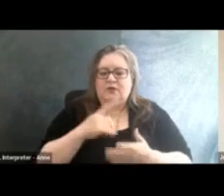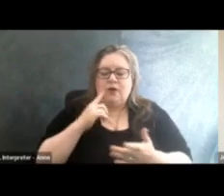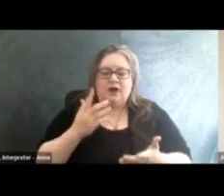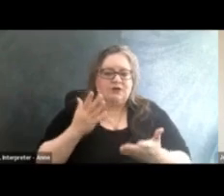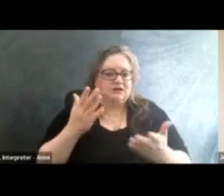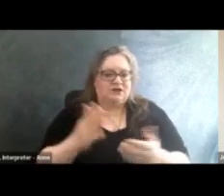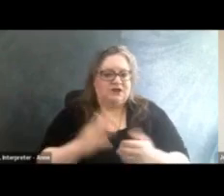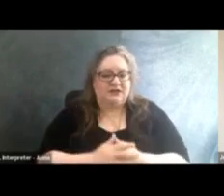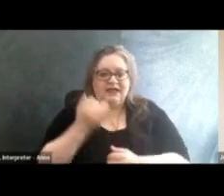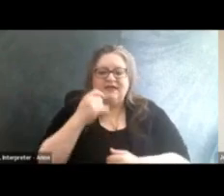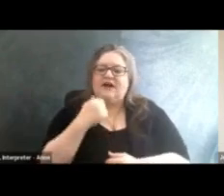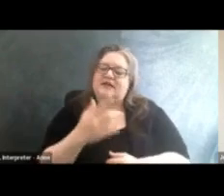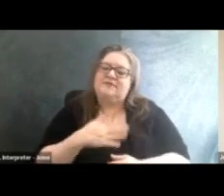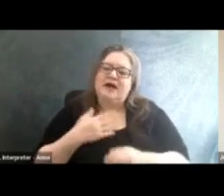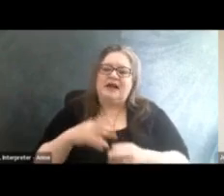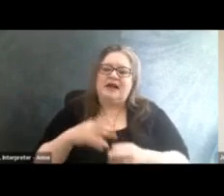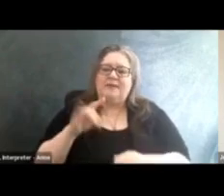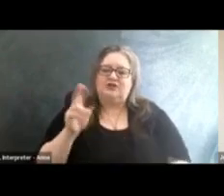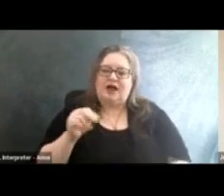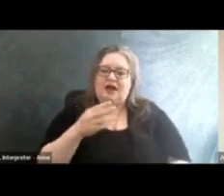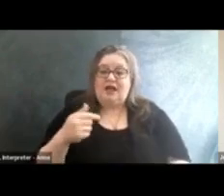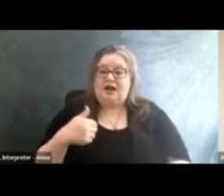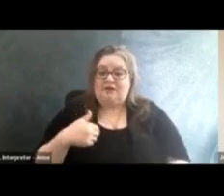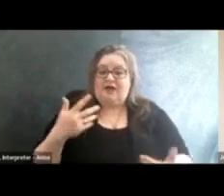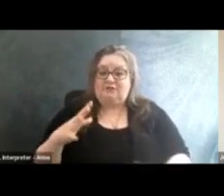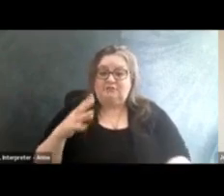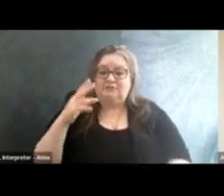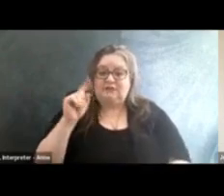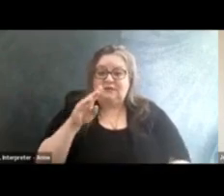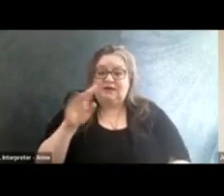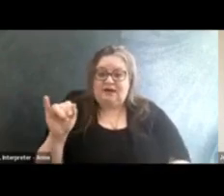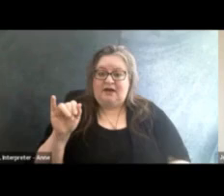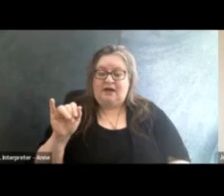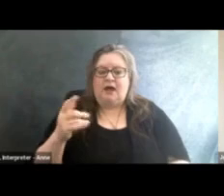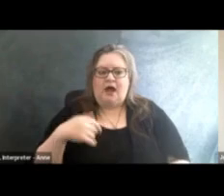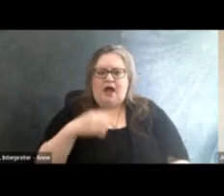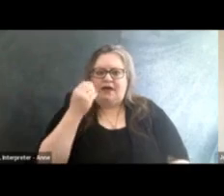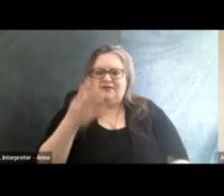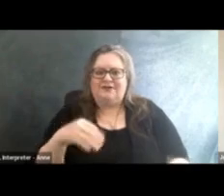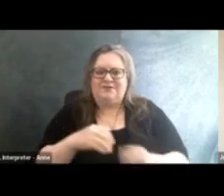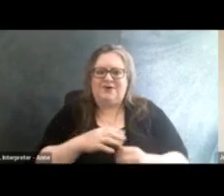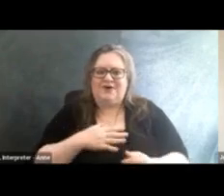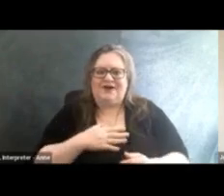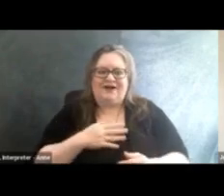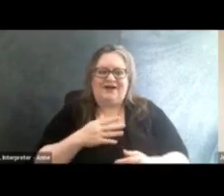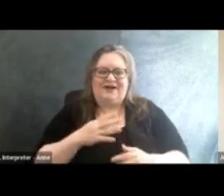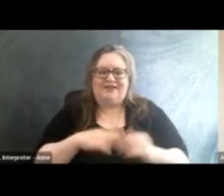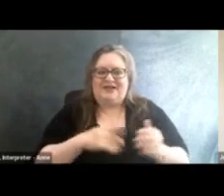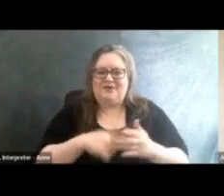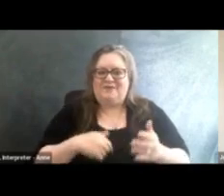that if I said to you My name is John, and I have had a traumatic brain injury, I've actually told you more by what my name is, because you get some idea,